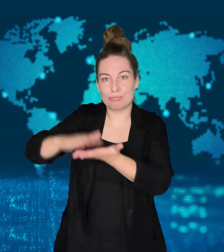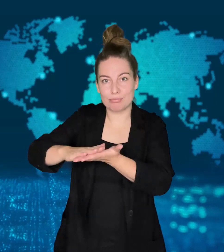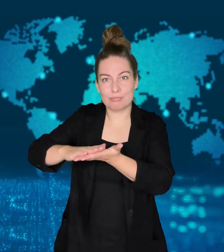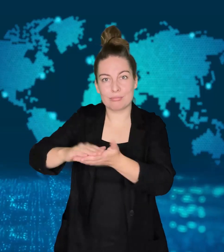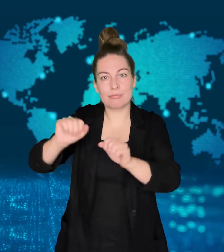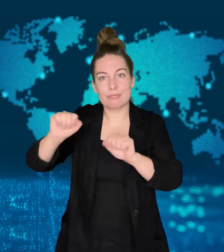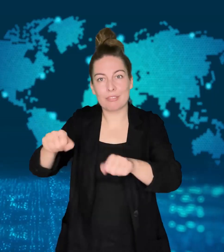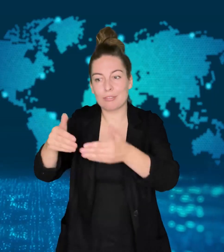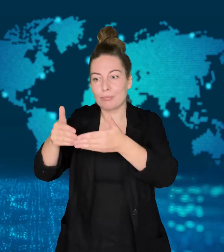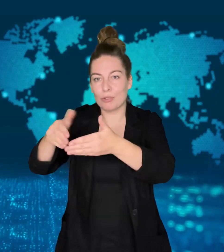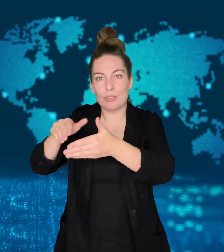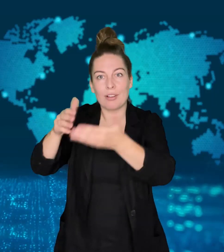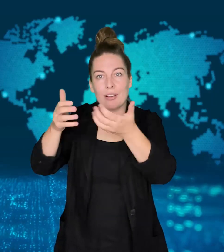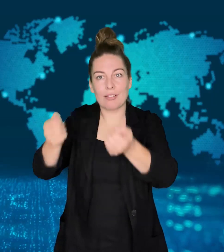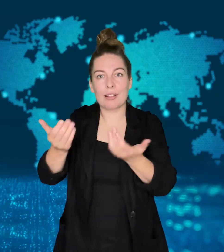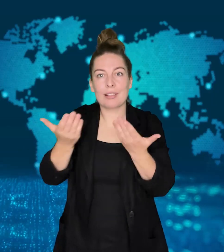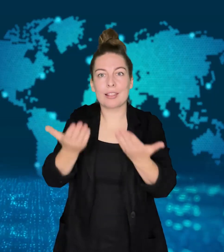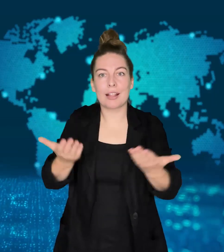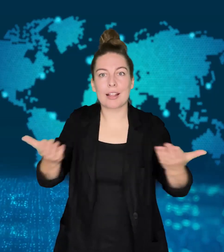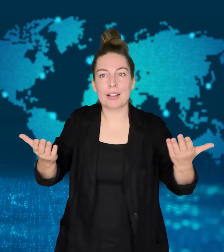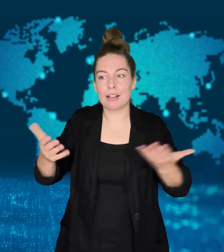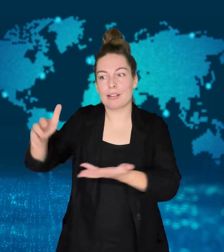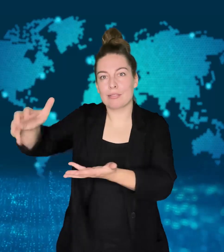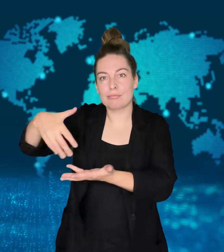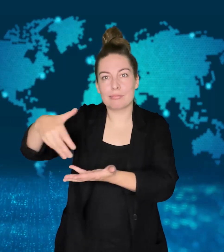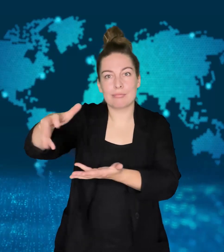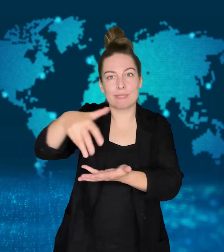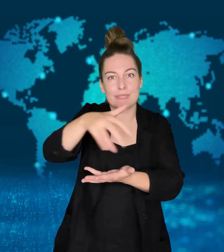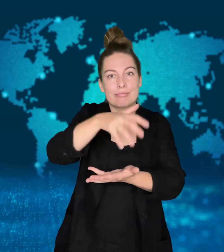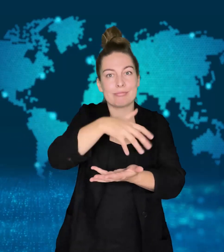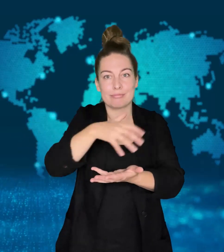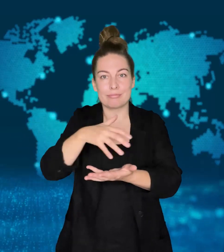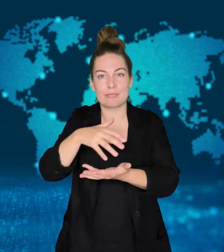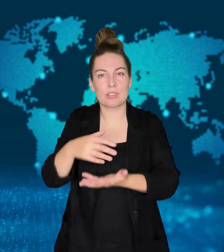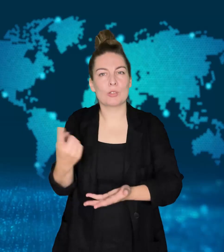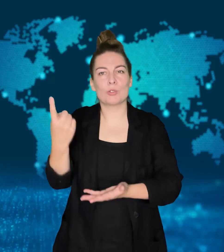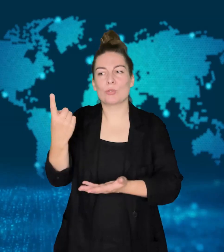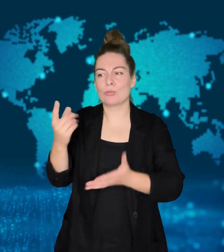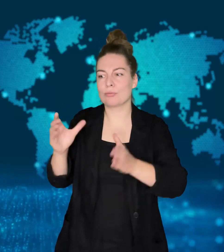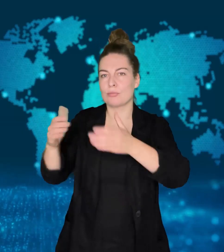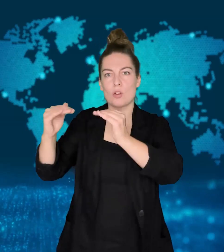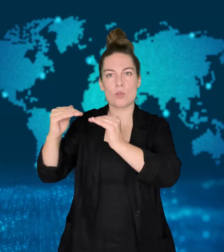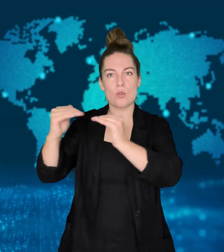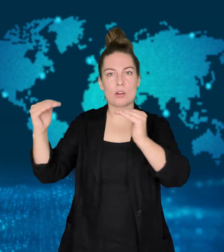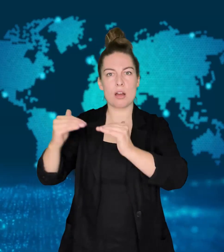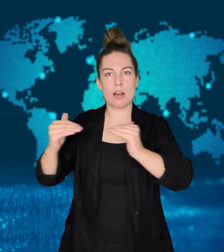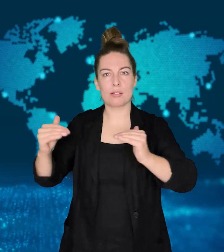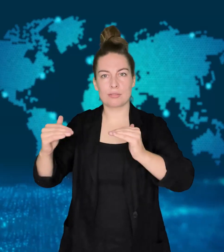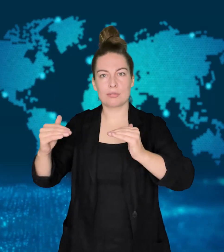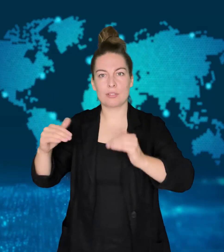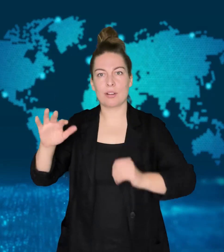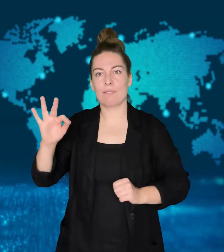has helped with delivery of food and supplies to vulnerable villages.